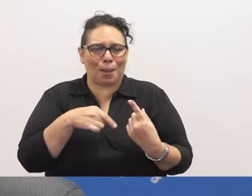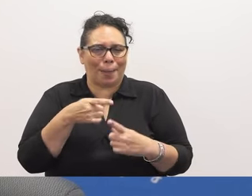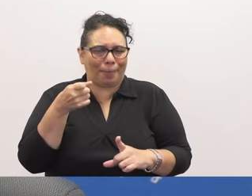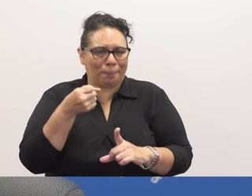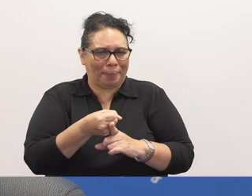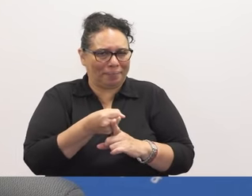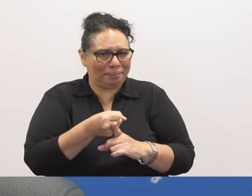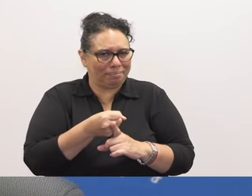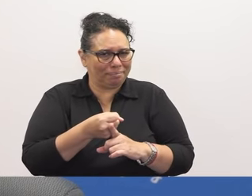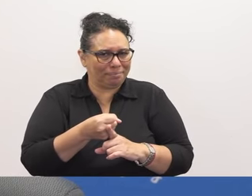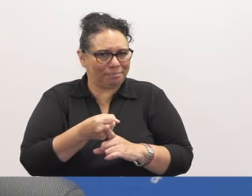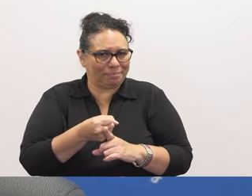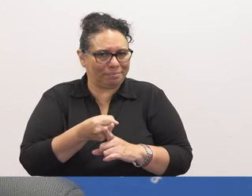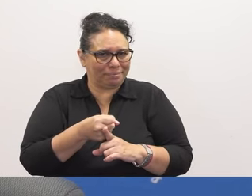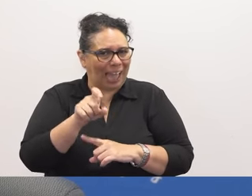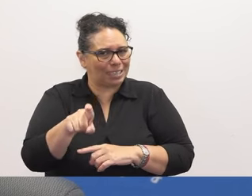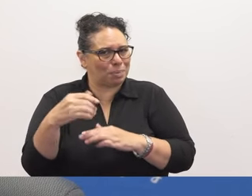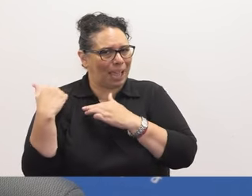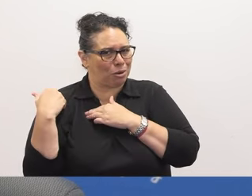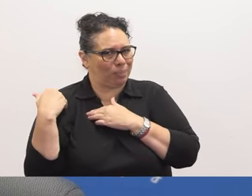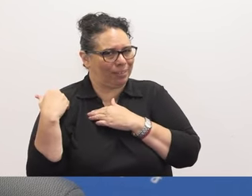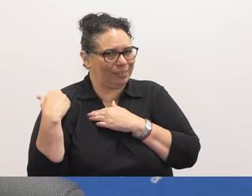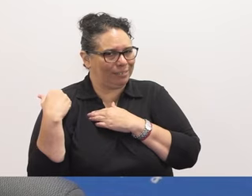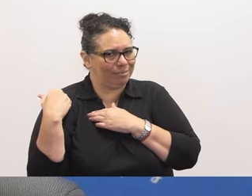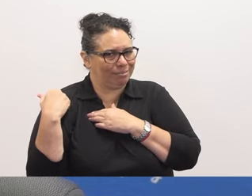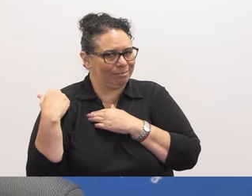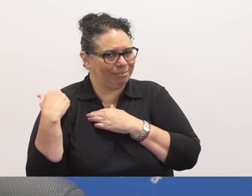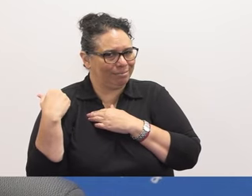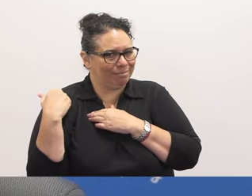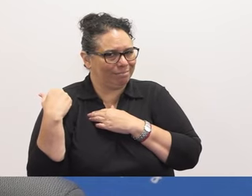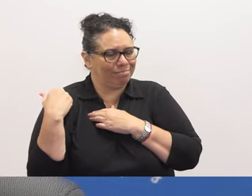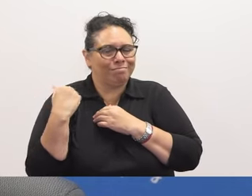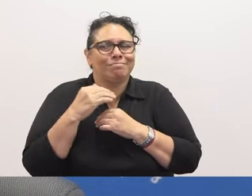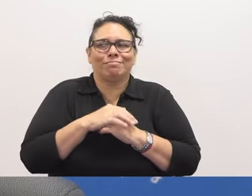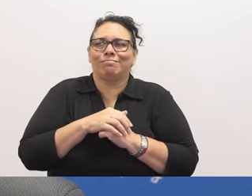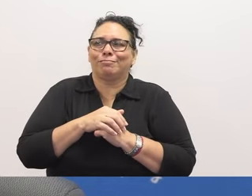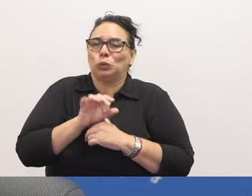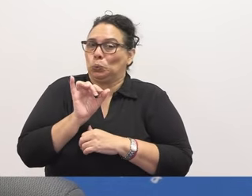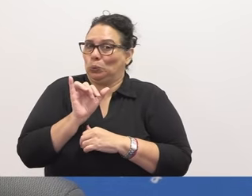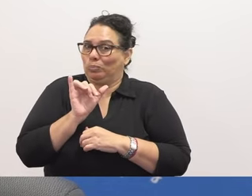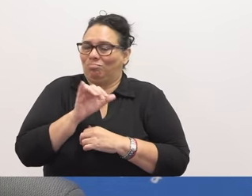there has to be accountability built into that. And I asked you a a couple of times